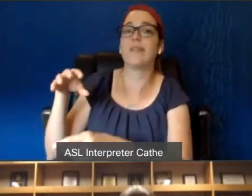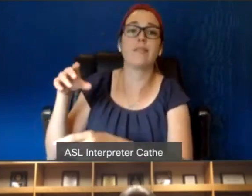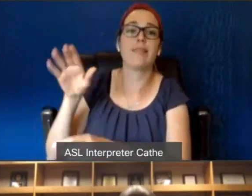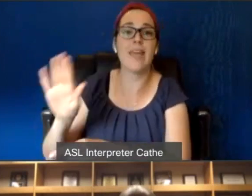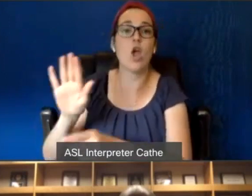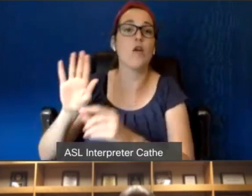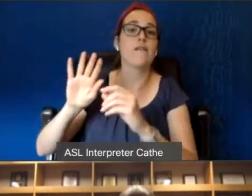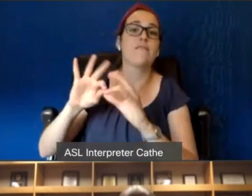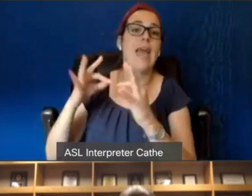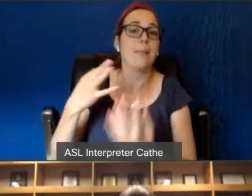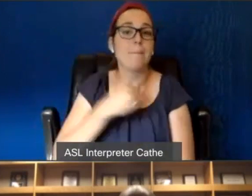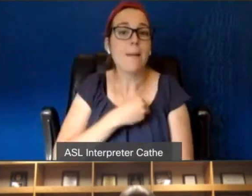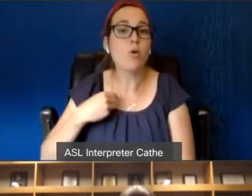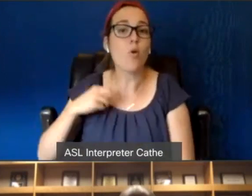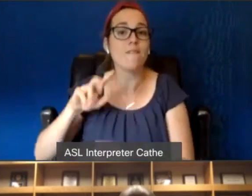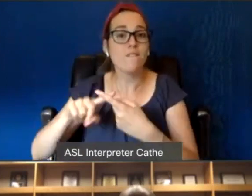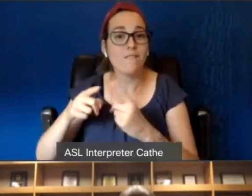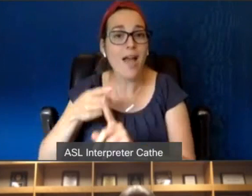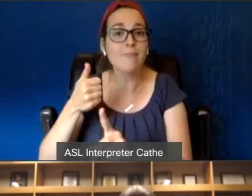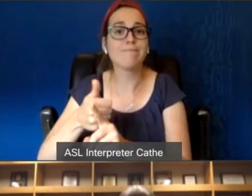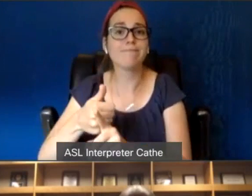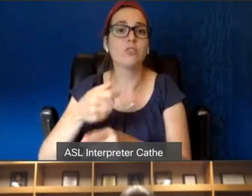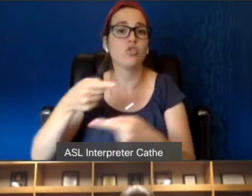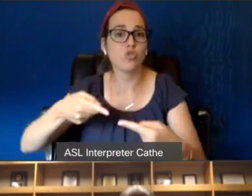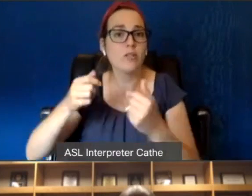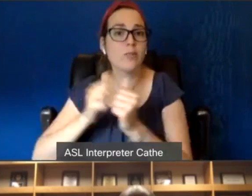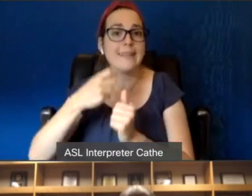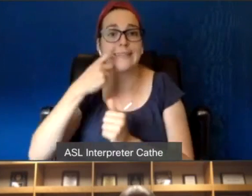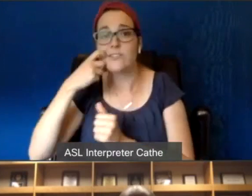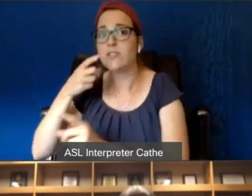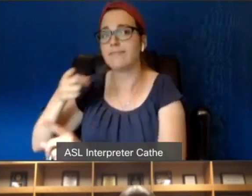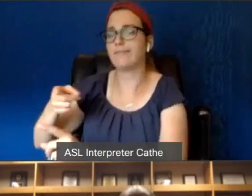A lot of it is like local state grants,